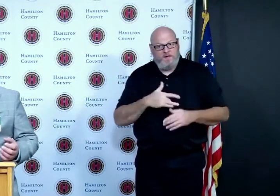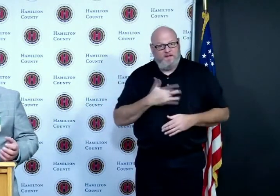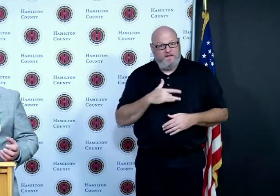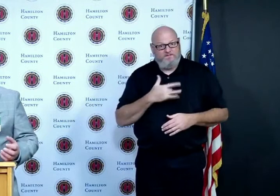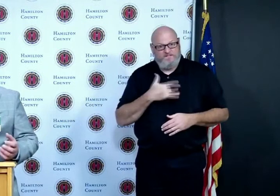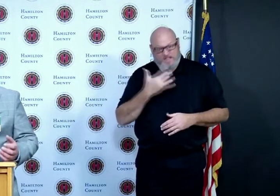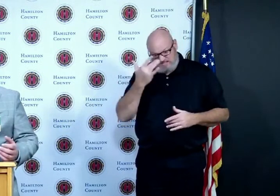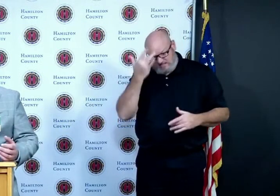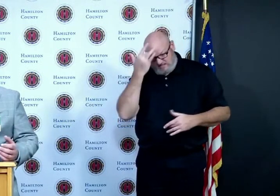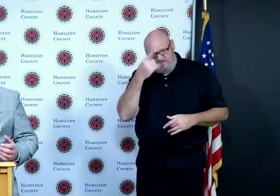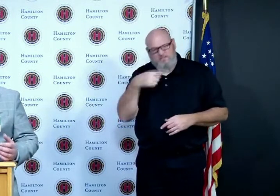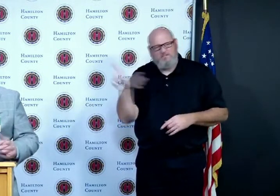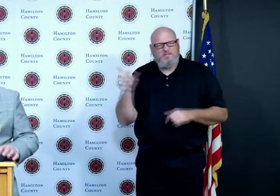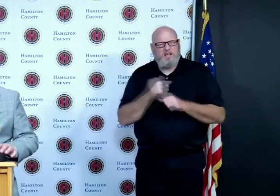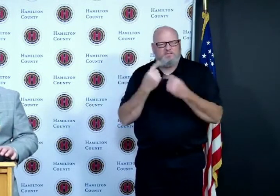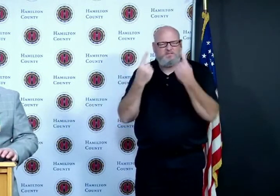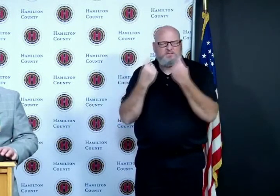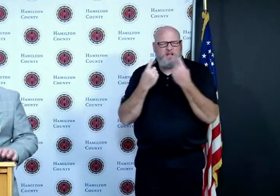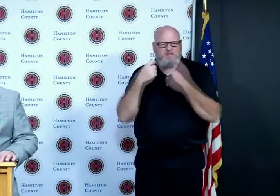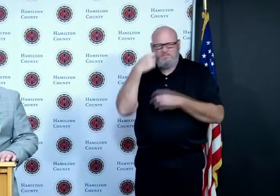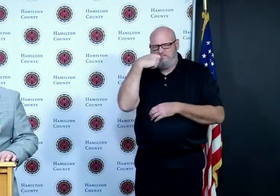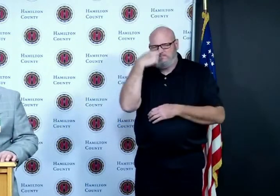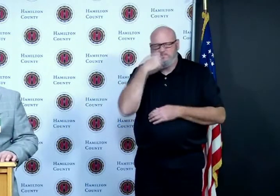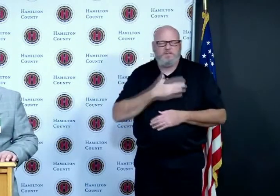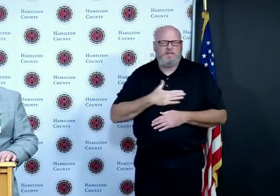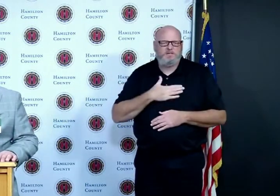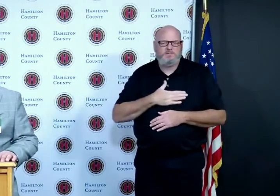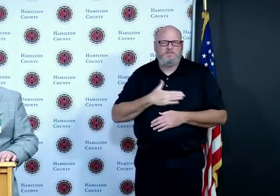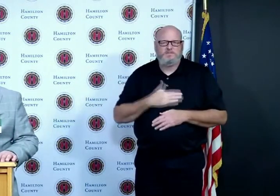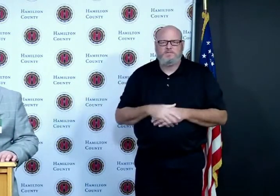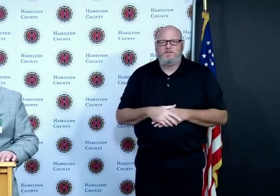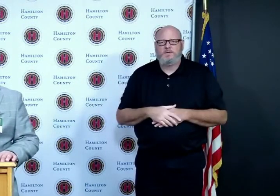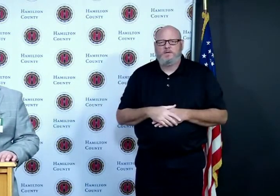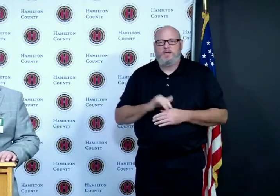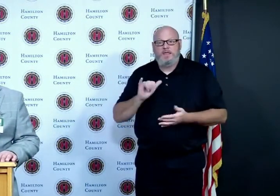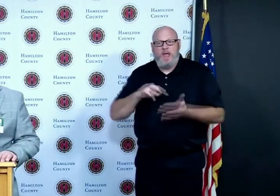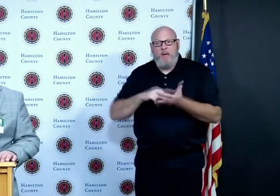away from other people and slowing the spread of Covid-19 within our community so for those of you